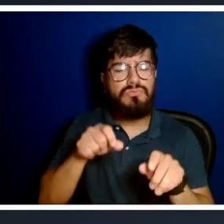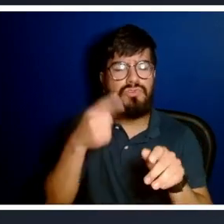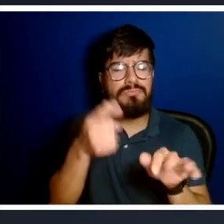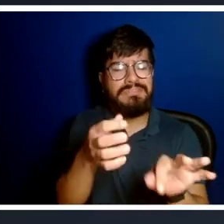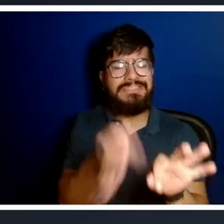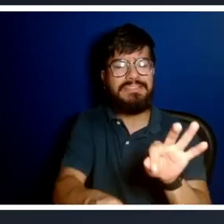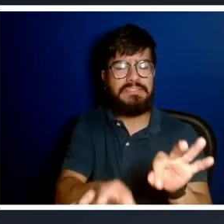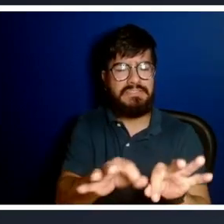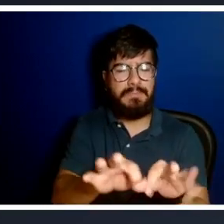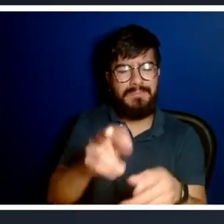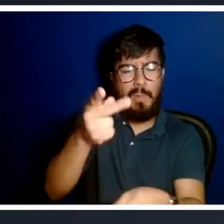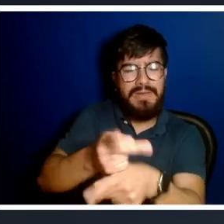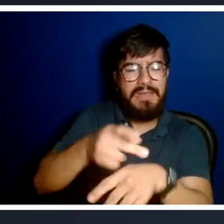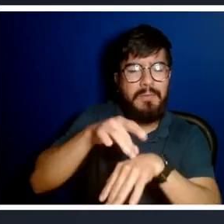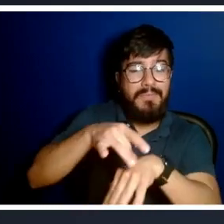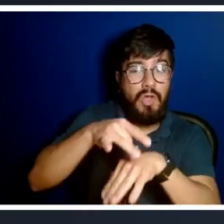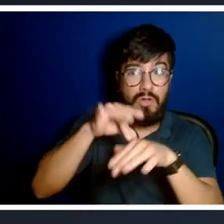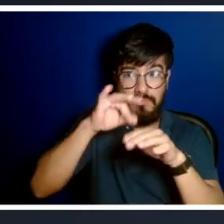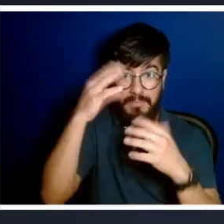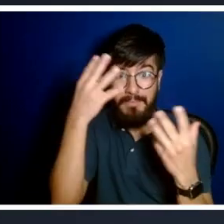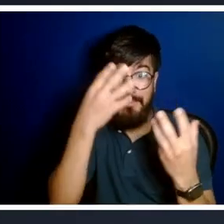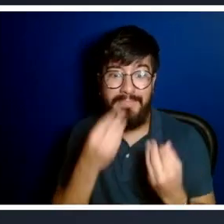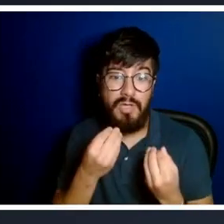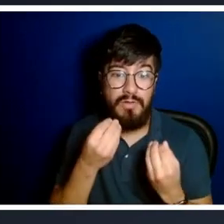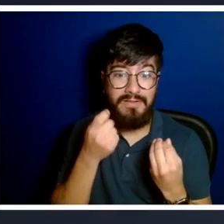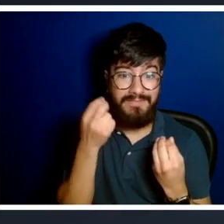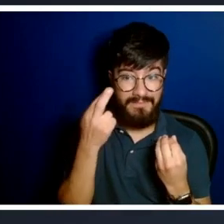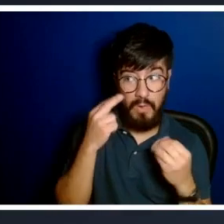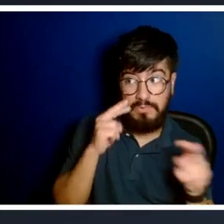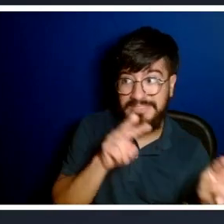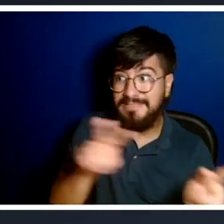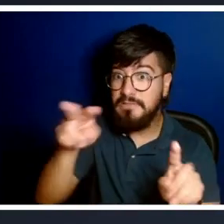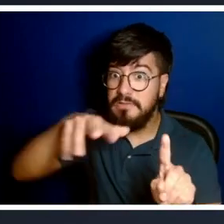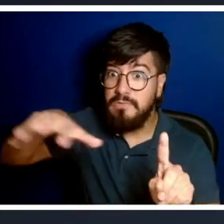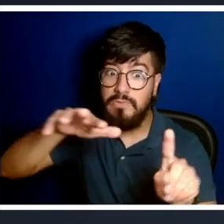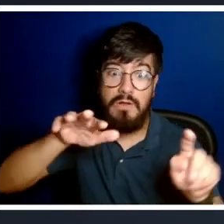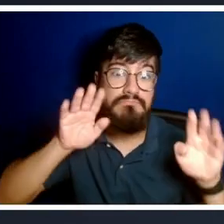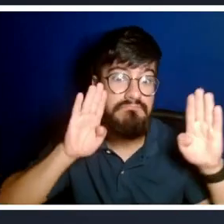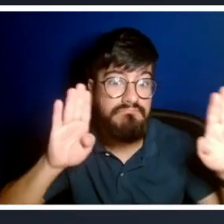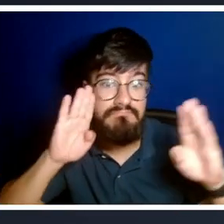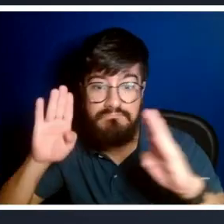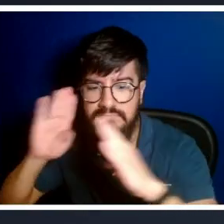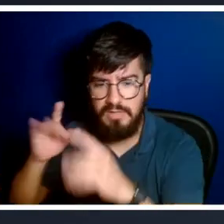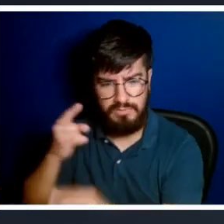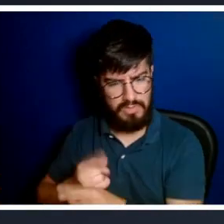paying attention to what we see around us. And that gives children this -- or young people the